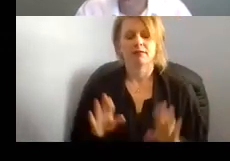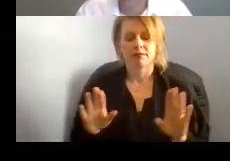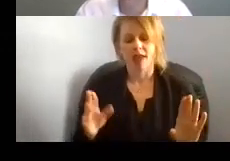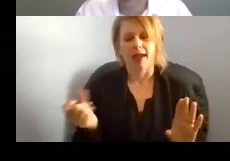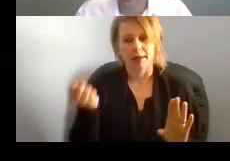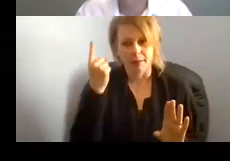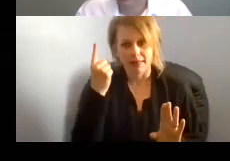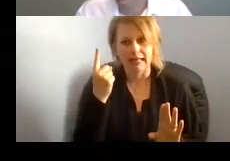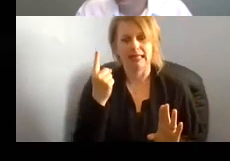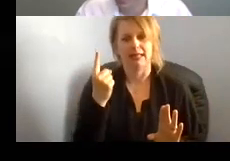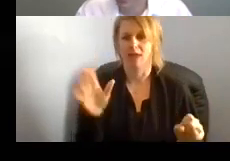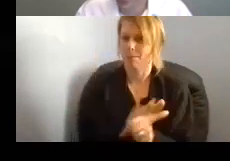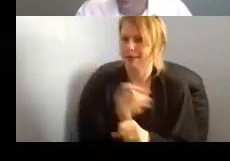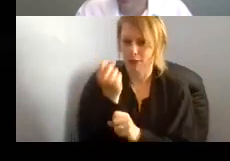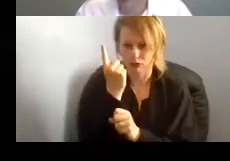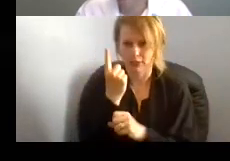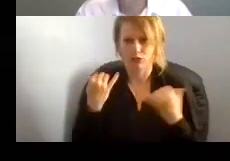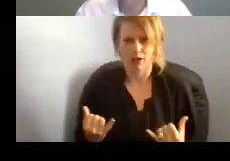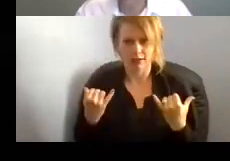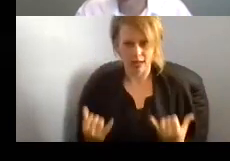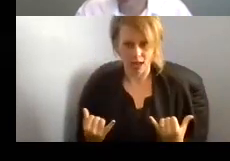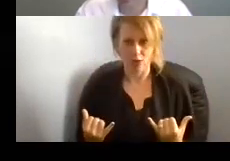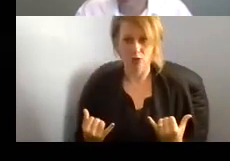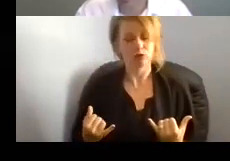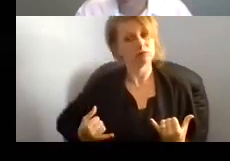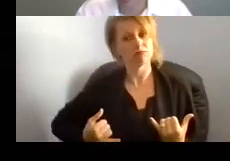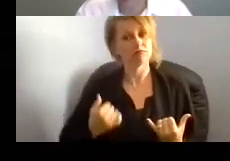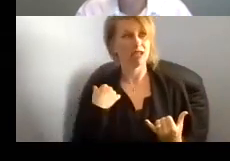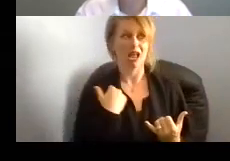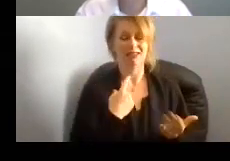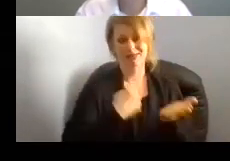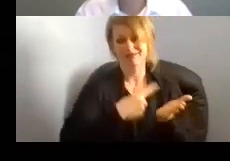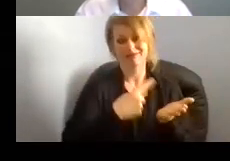to groups of superintendents, for example, with similar types of webinars.